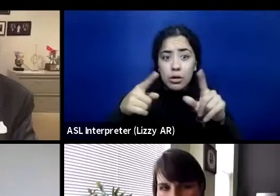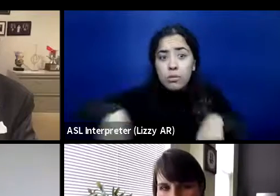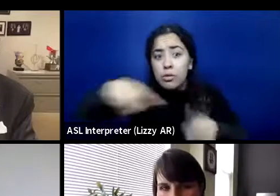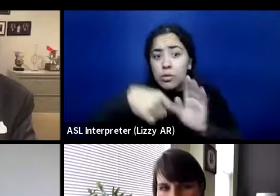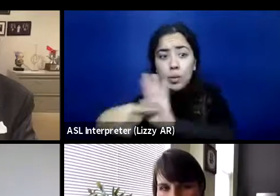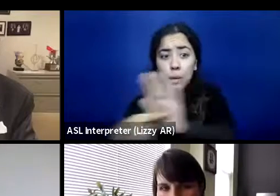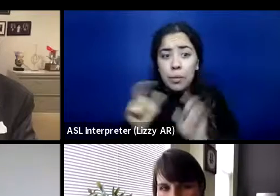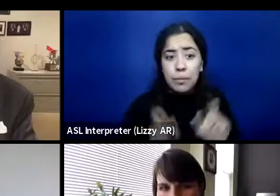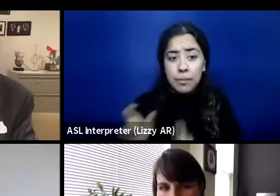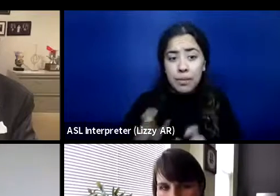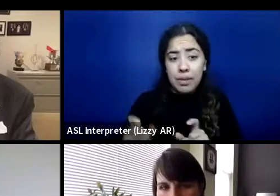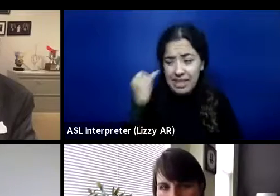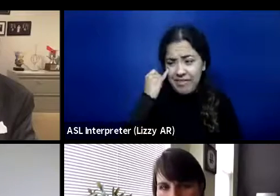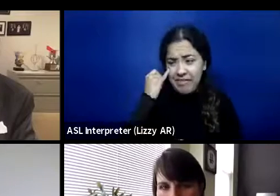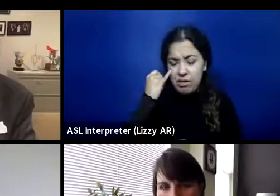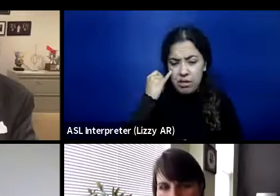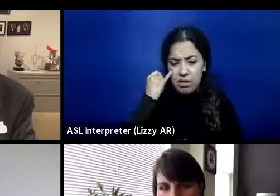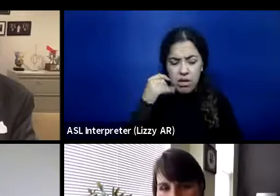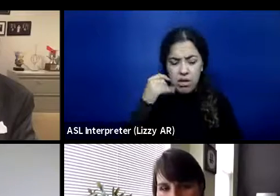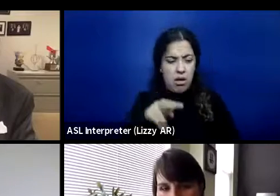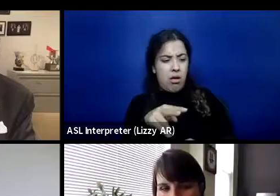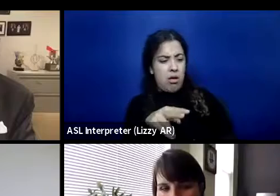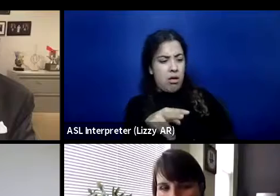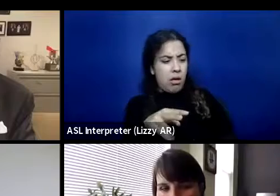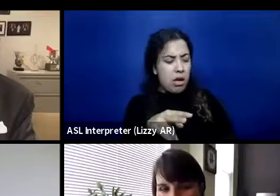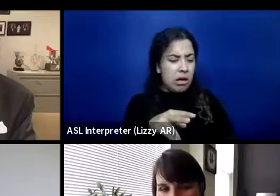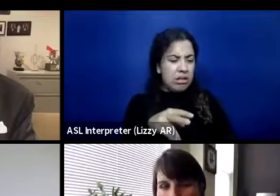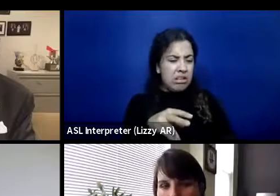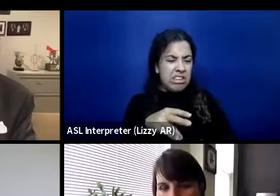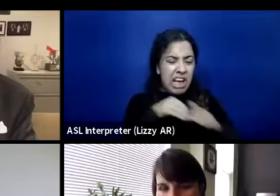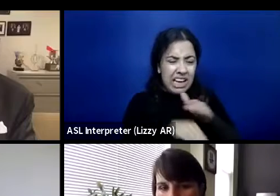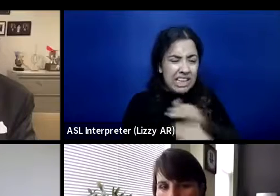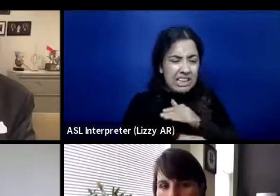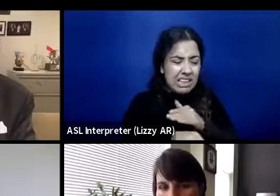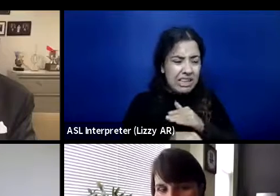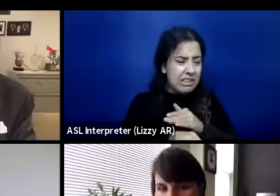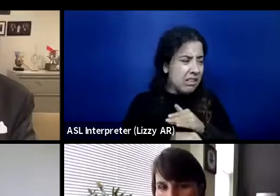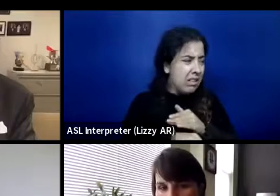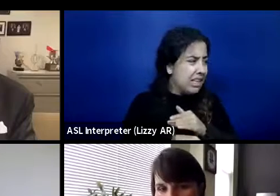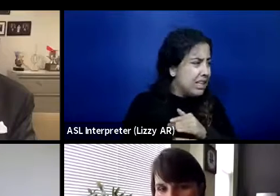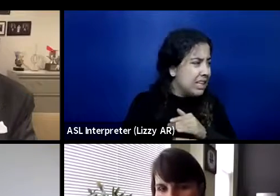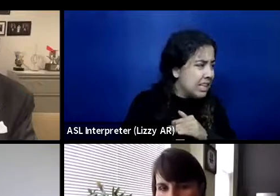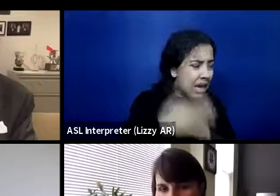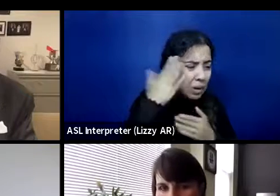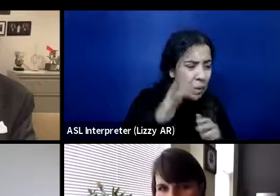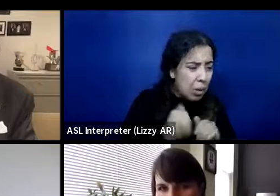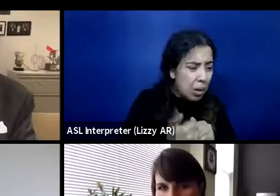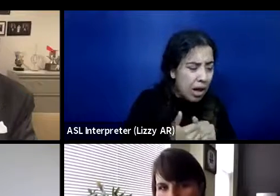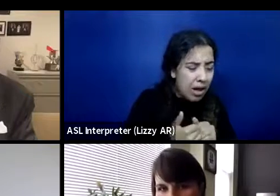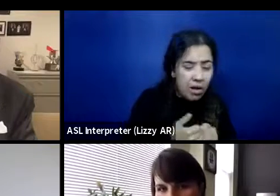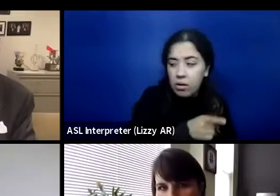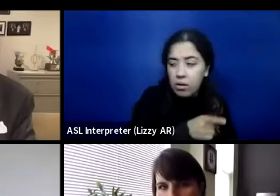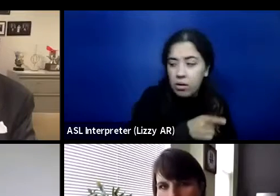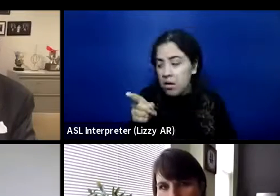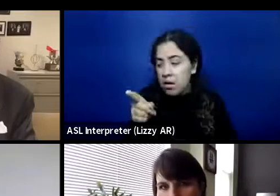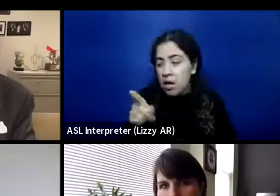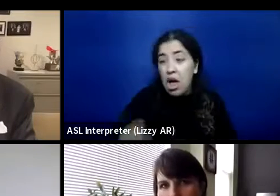that you have to be a secondary subject matter expert, it's not gonna happen. These people are brilliant in what they do